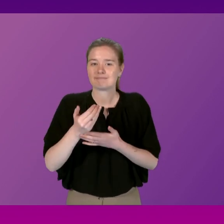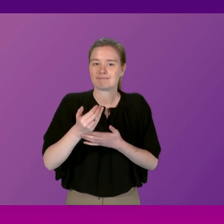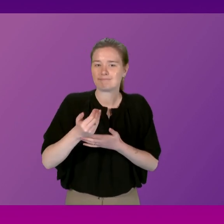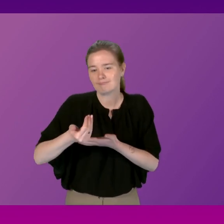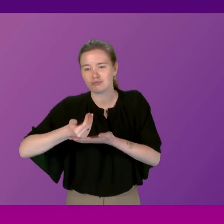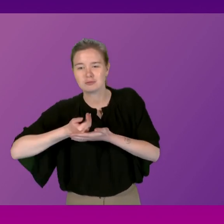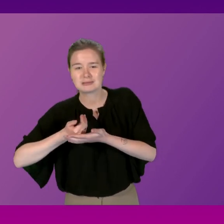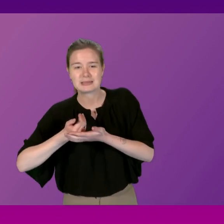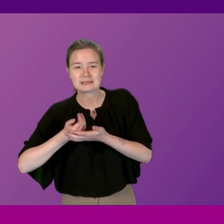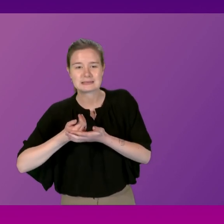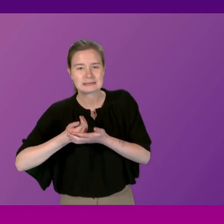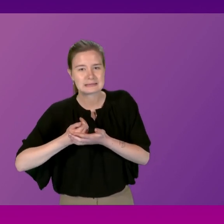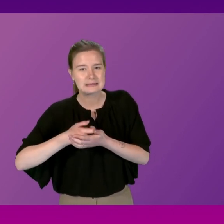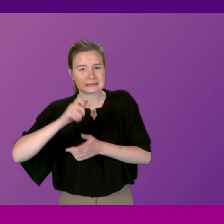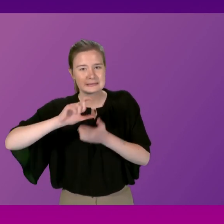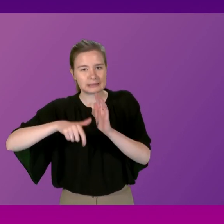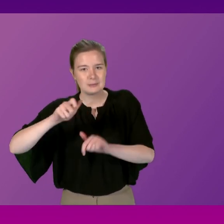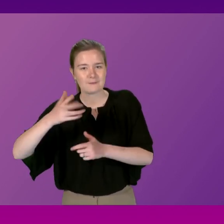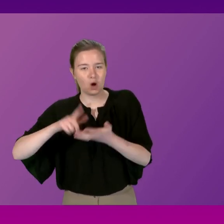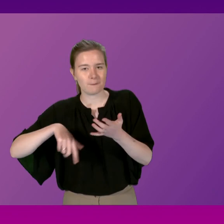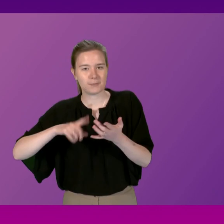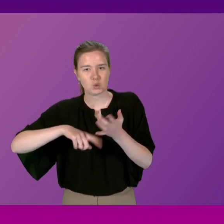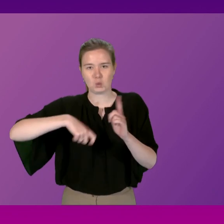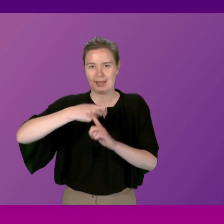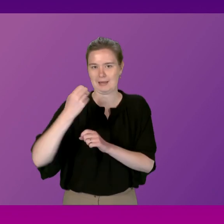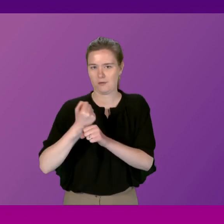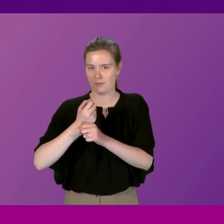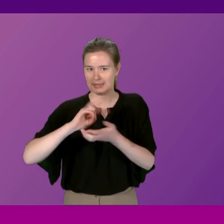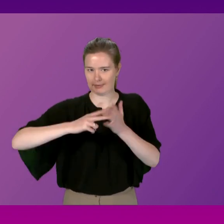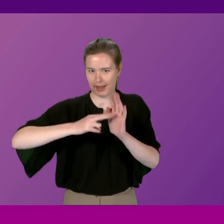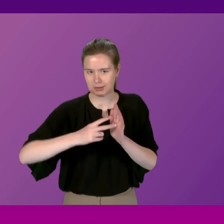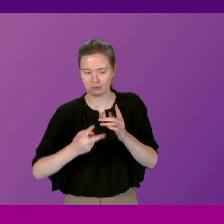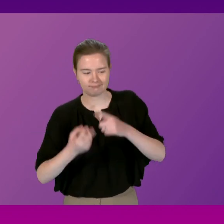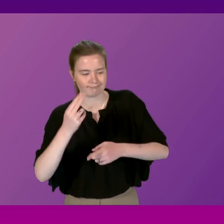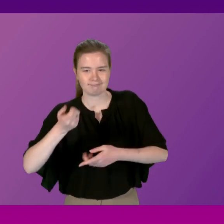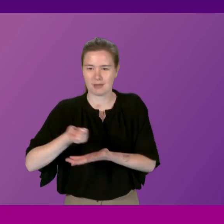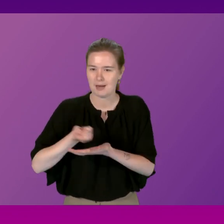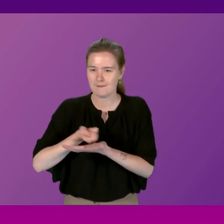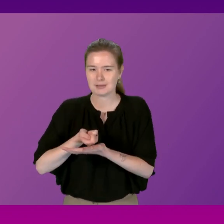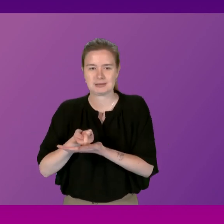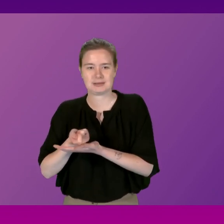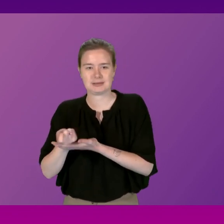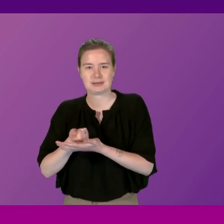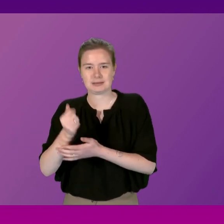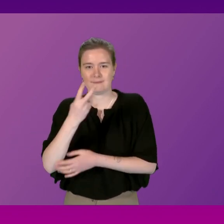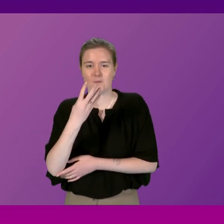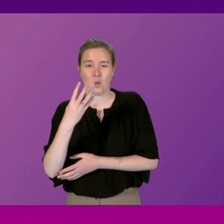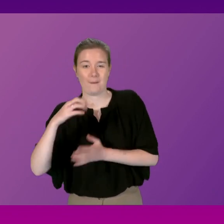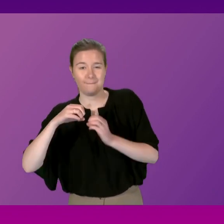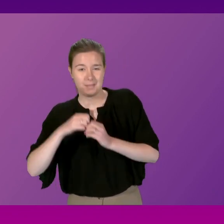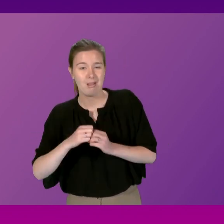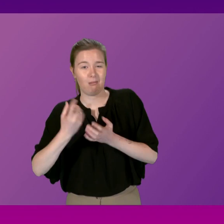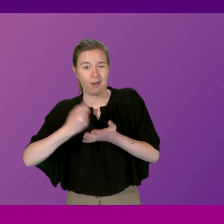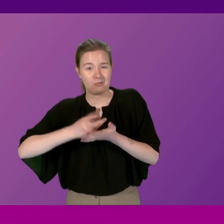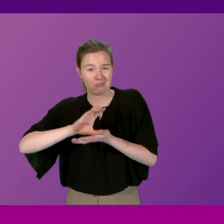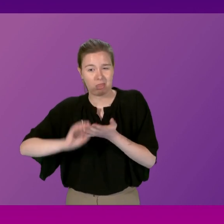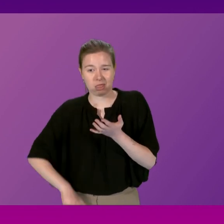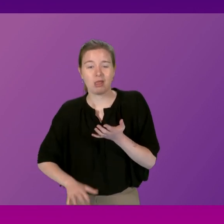people from the UK Government’s plans to cut benefits by £4 billion, things such as